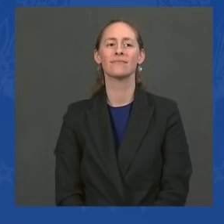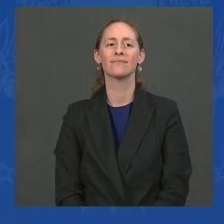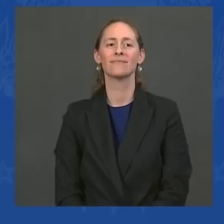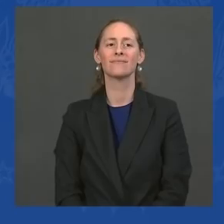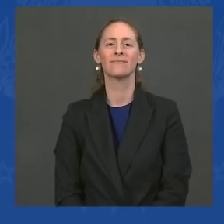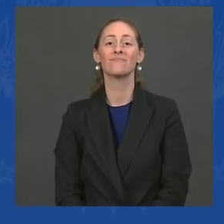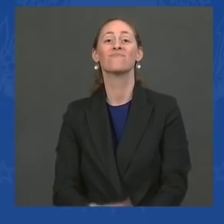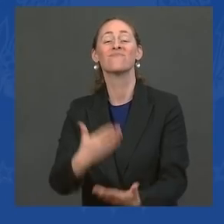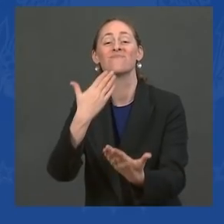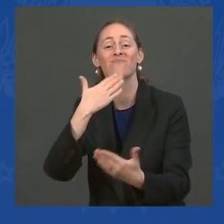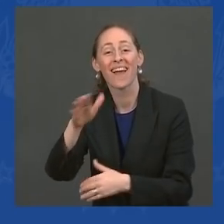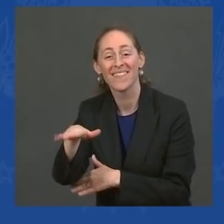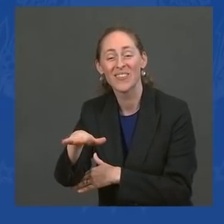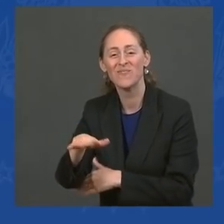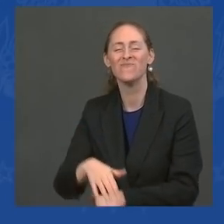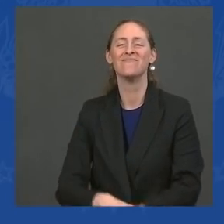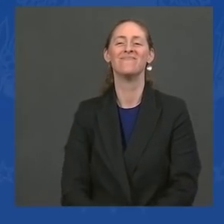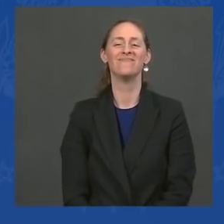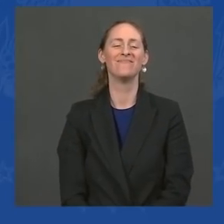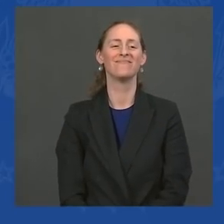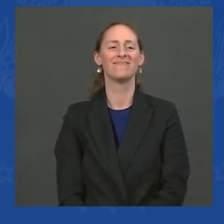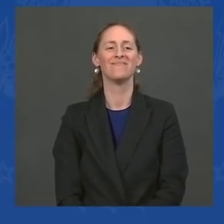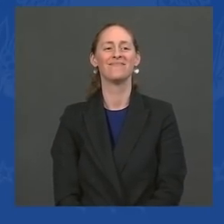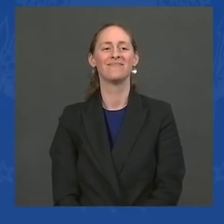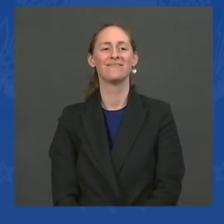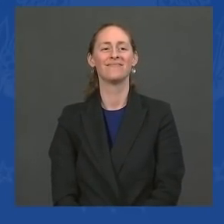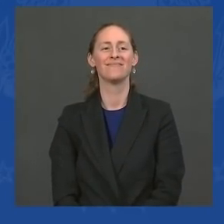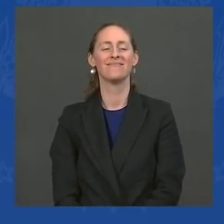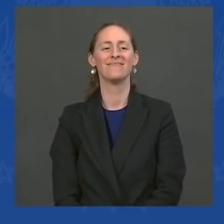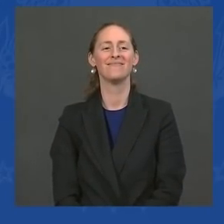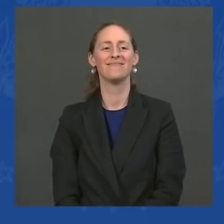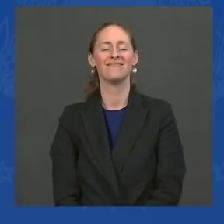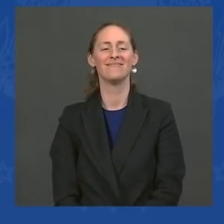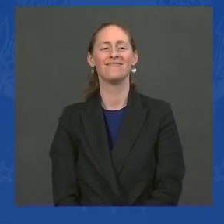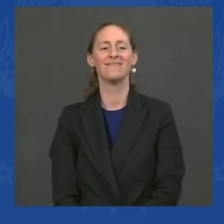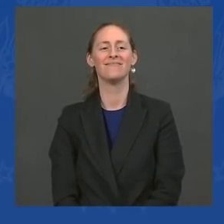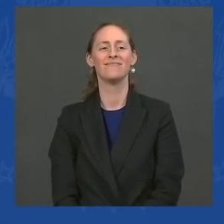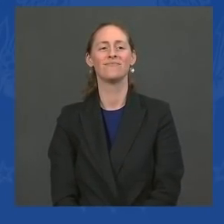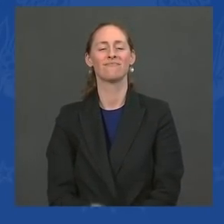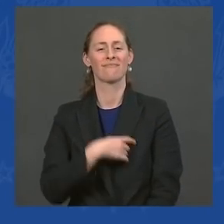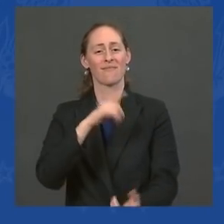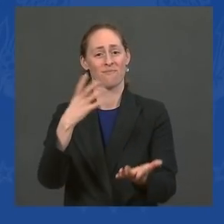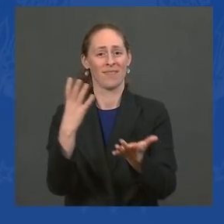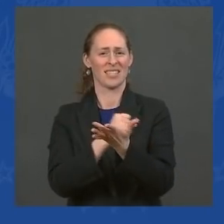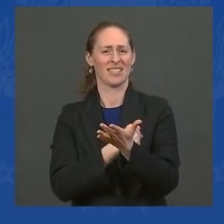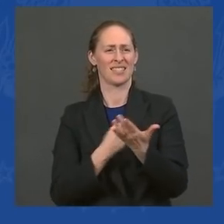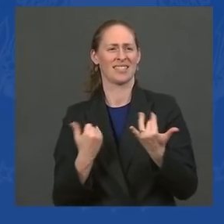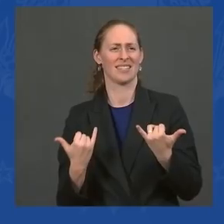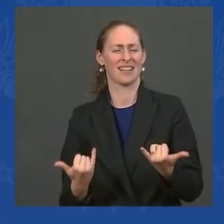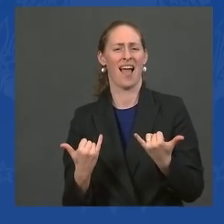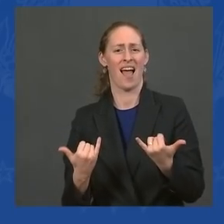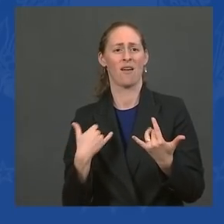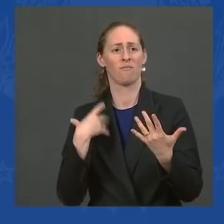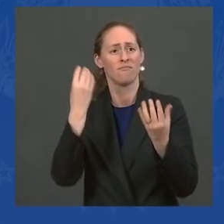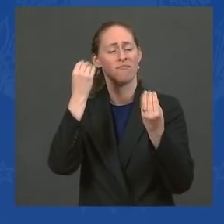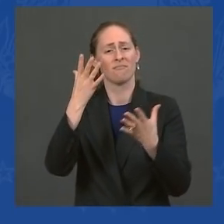Before I start, I just have to say that I have the best team at DOI, and I'm so grateful for all of you.